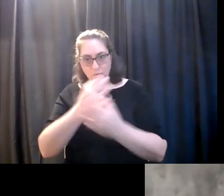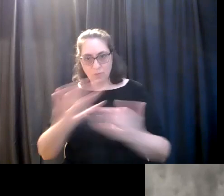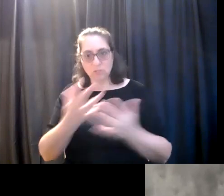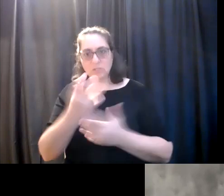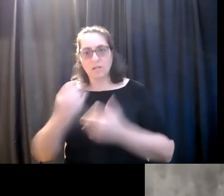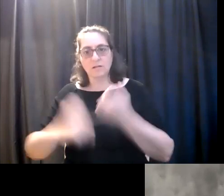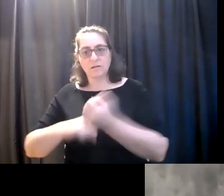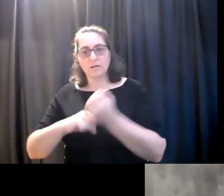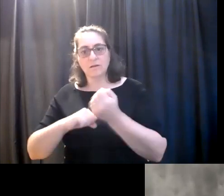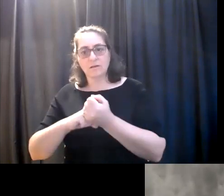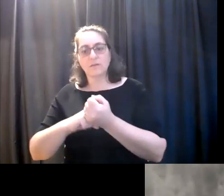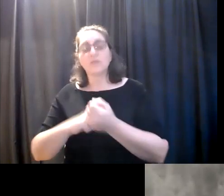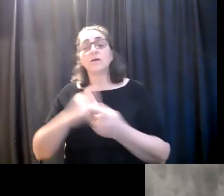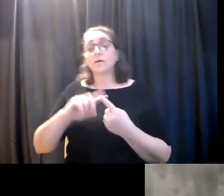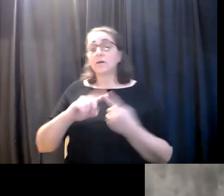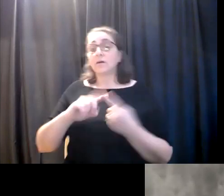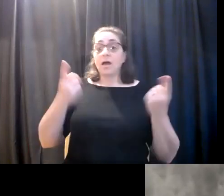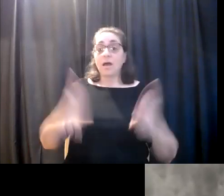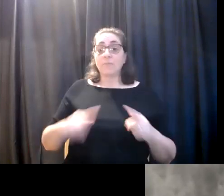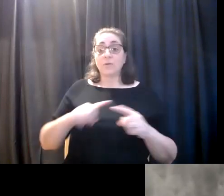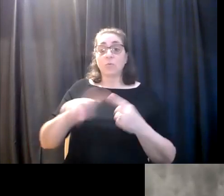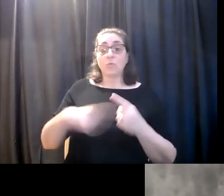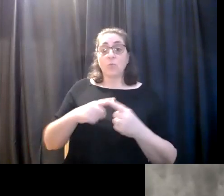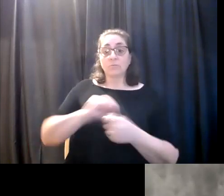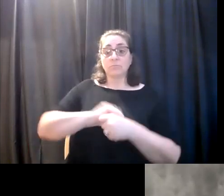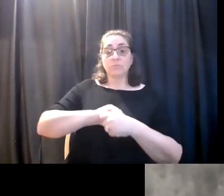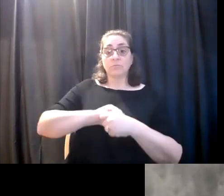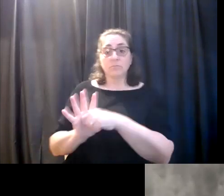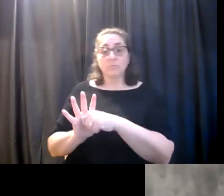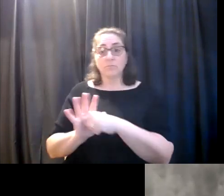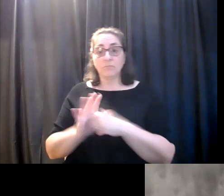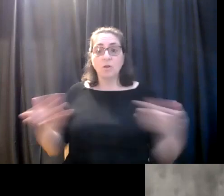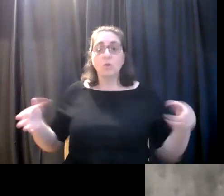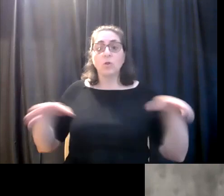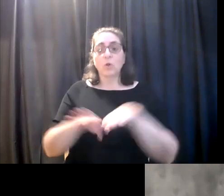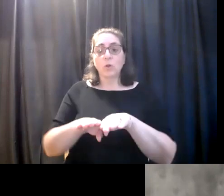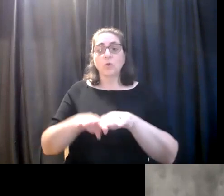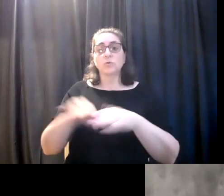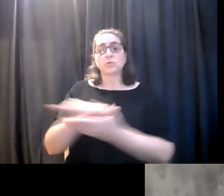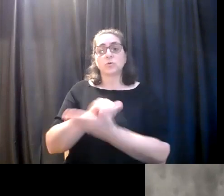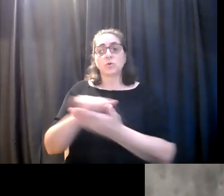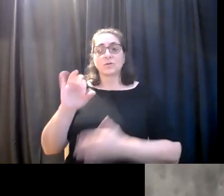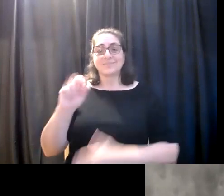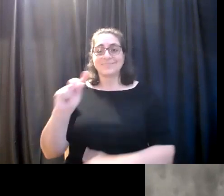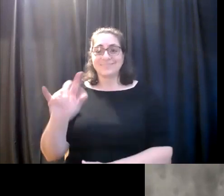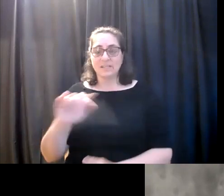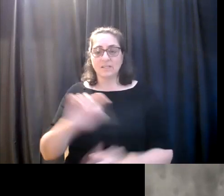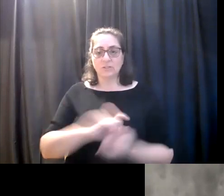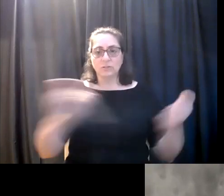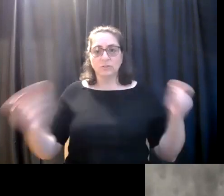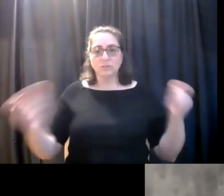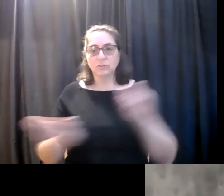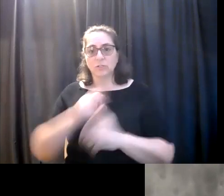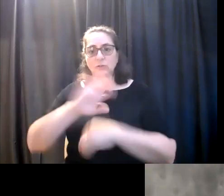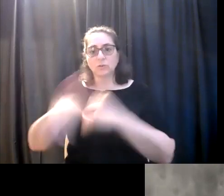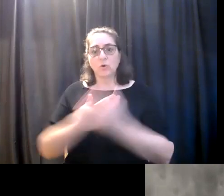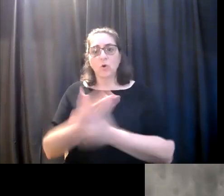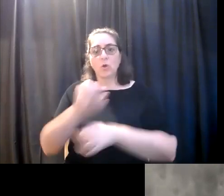discuss Assisiive dehydrations for your hearing instruments, then we will tie up with specific